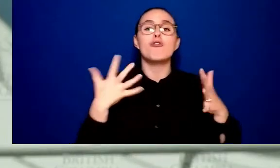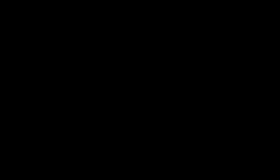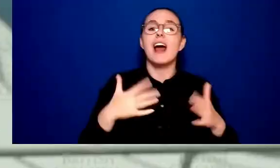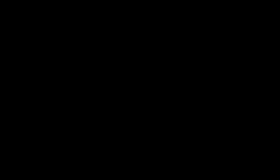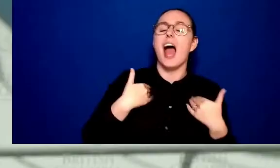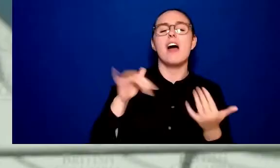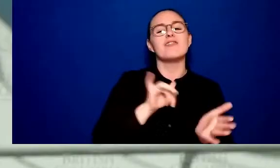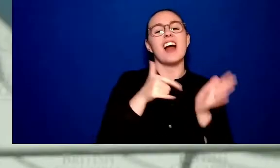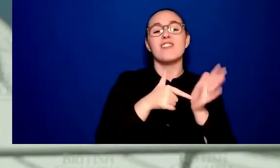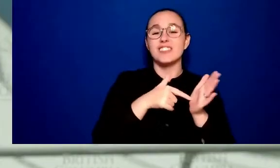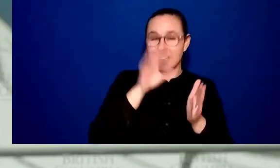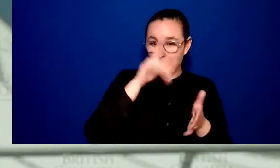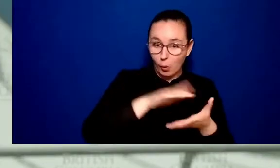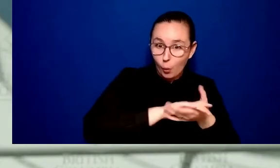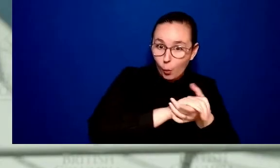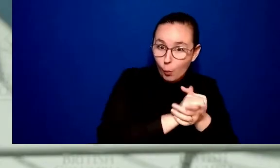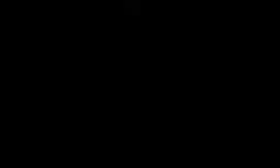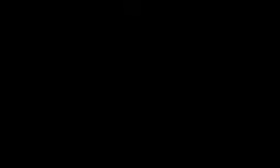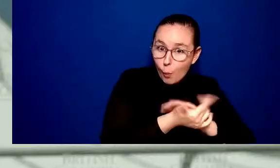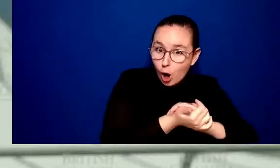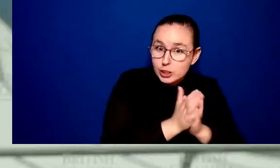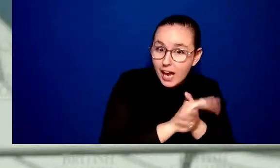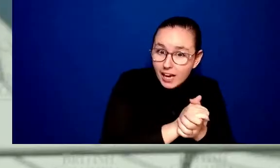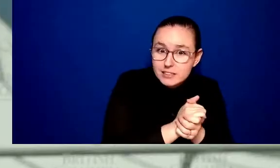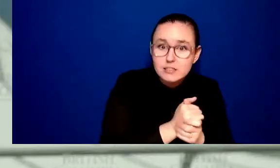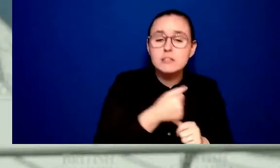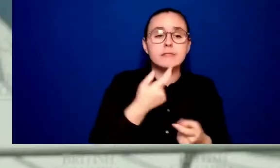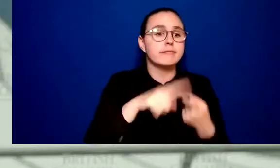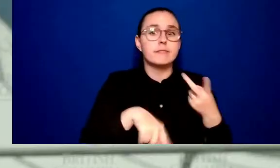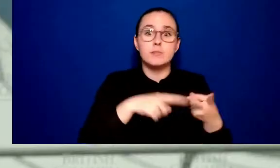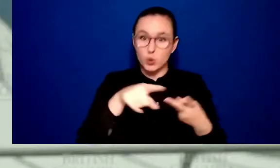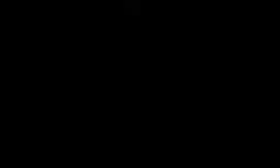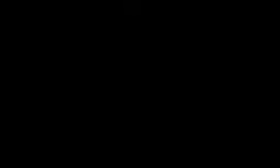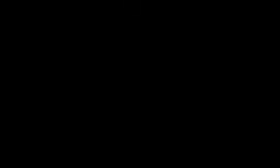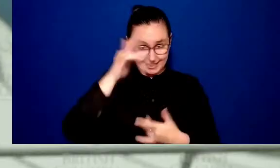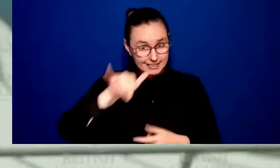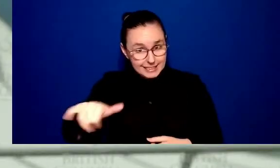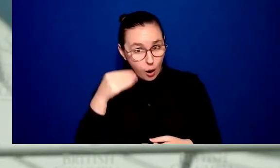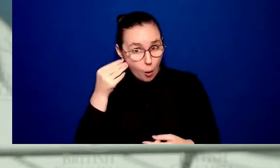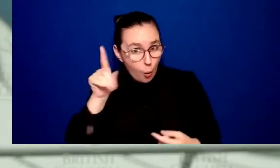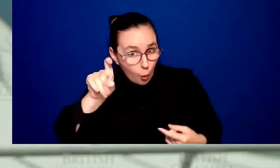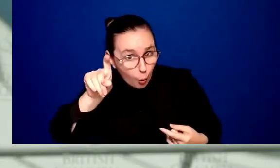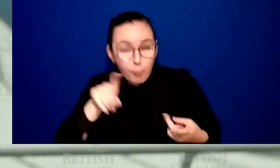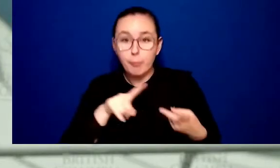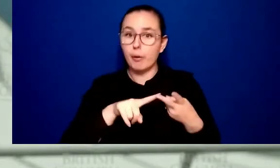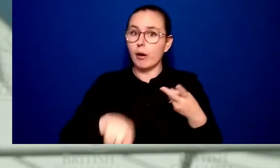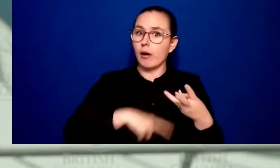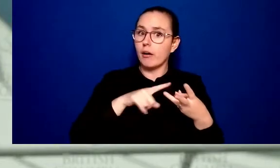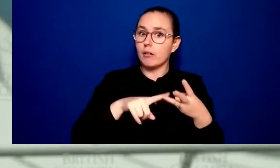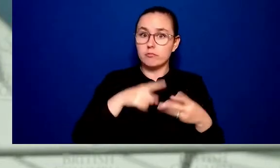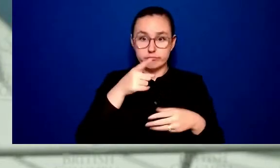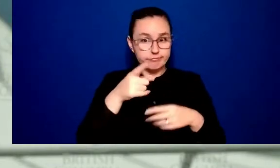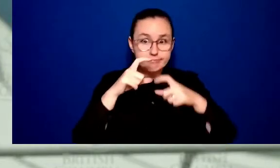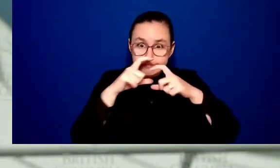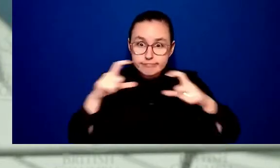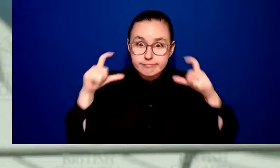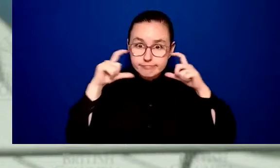staying home when you're unwell. Wearing your mask, particularly when you're around